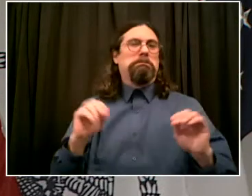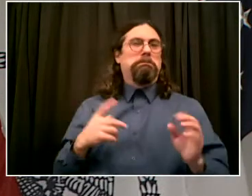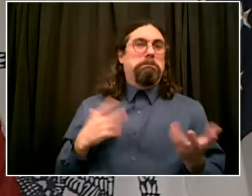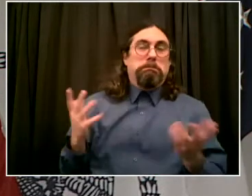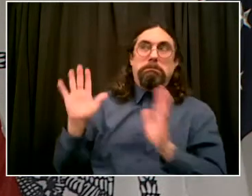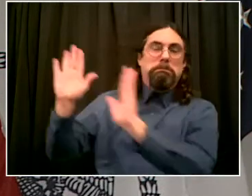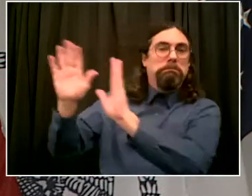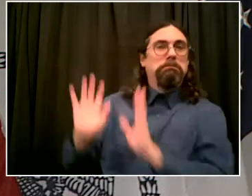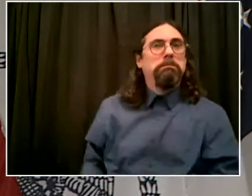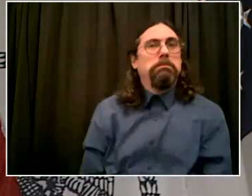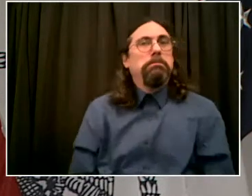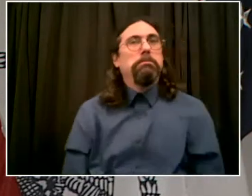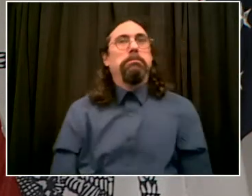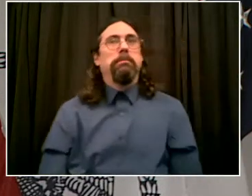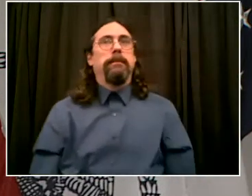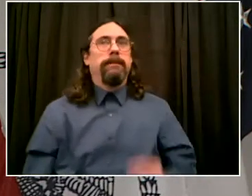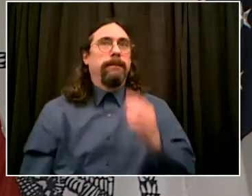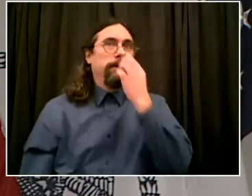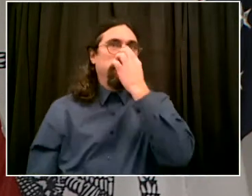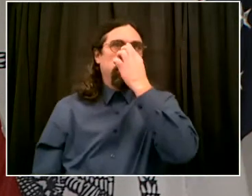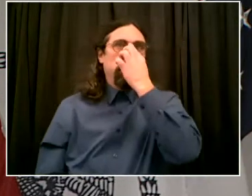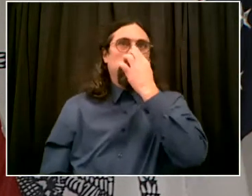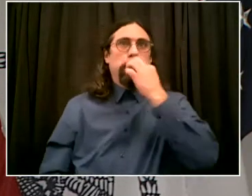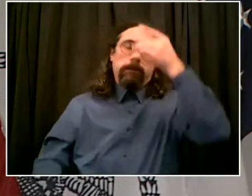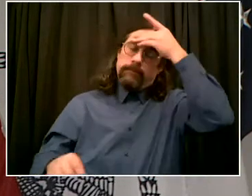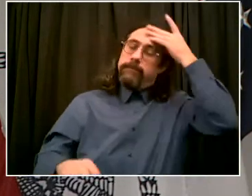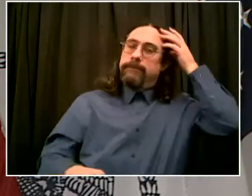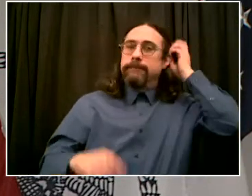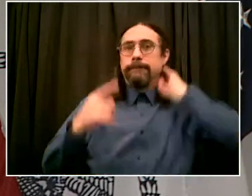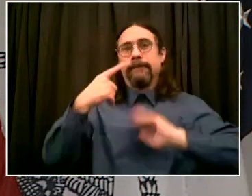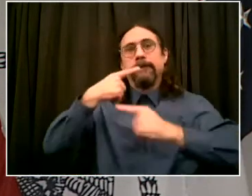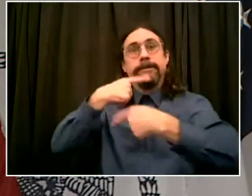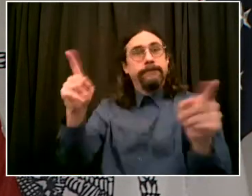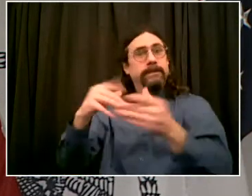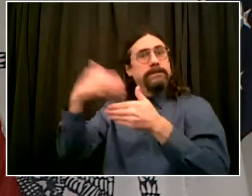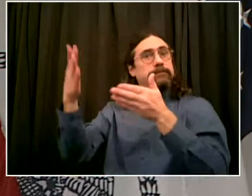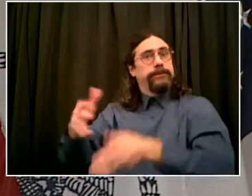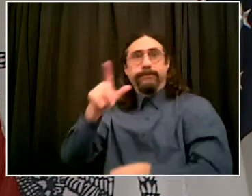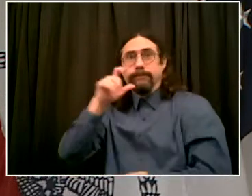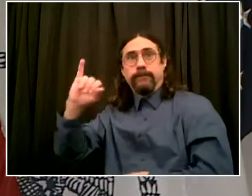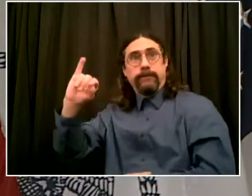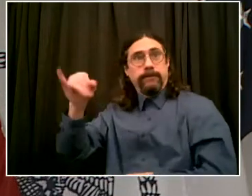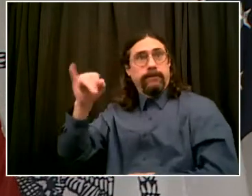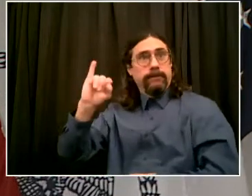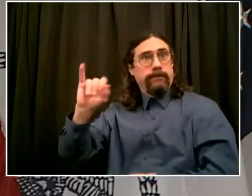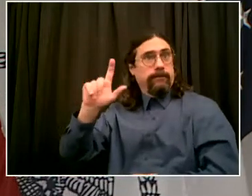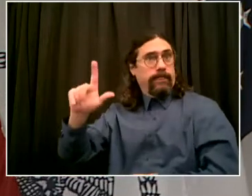MISSED BEING ABLE TO COMMMT.EN METS OPENING UP